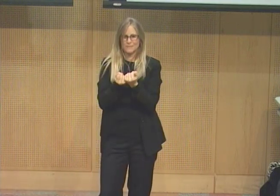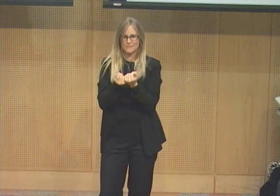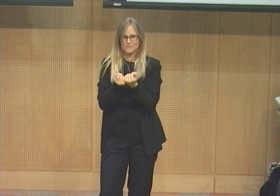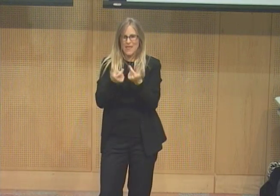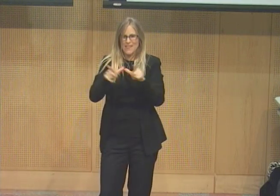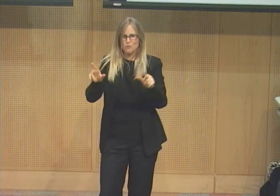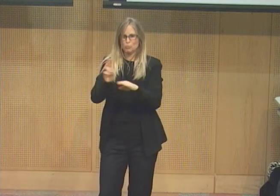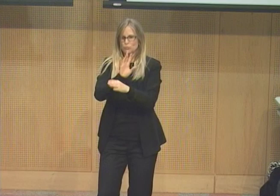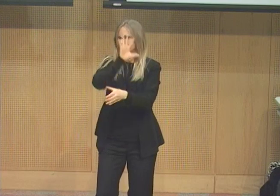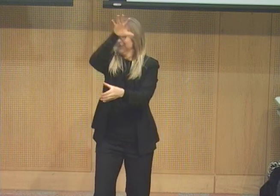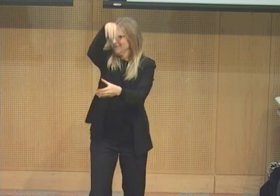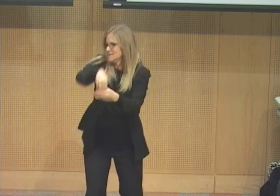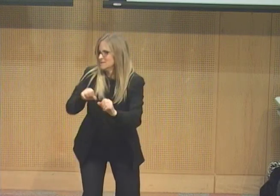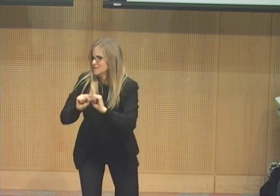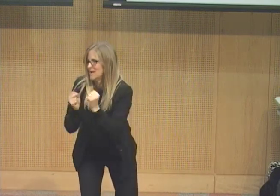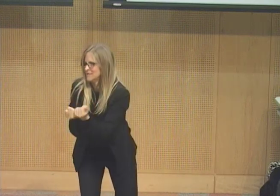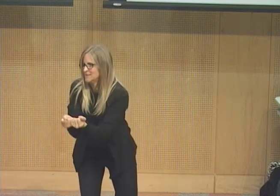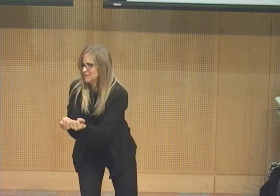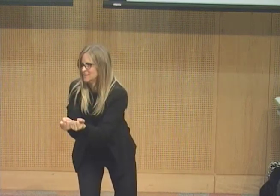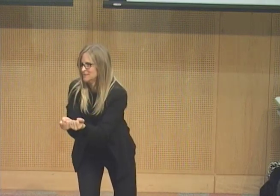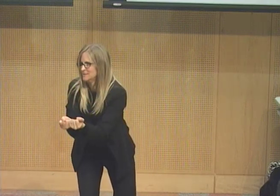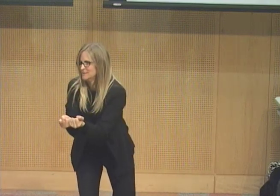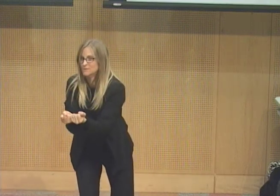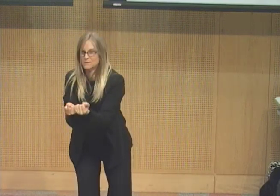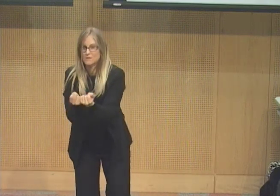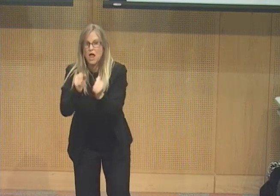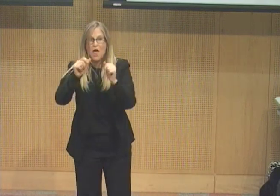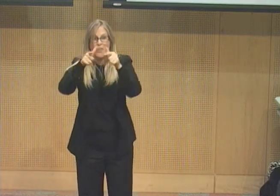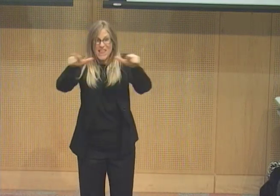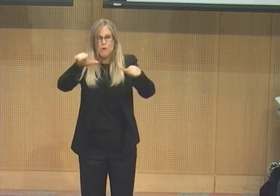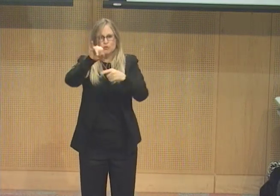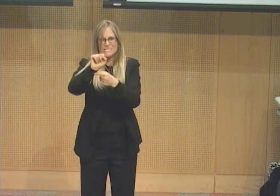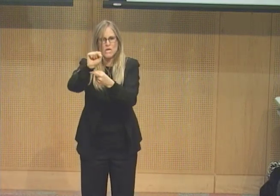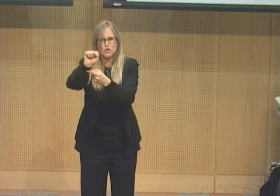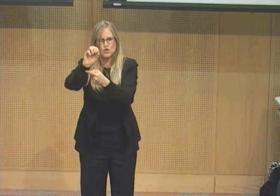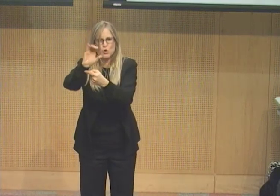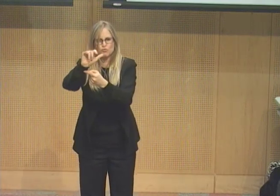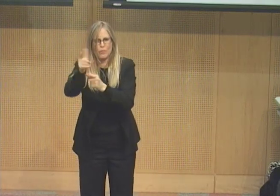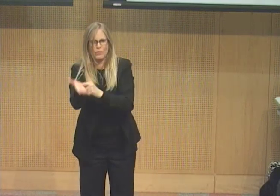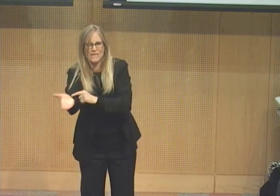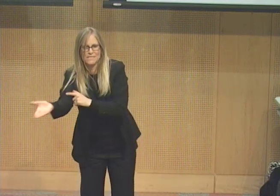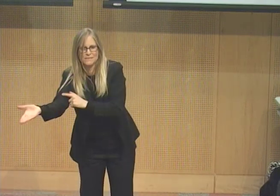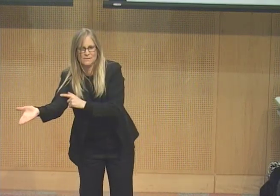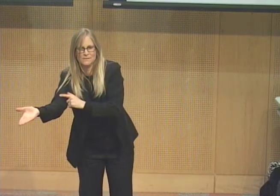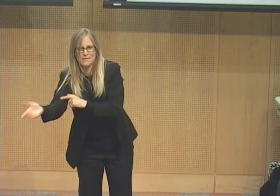It's not disconnected from society. It is social.